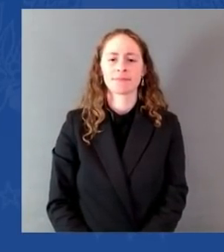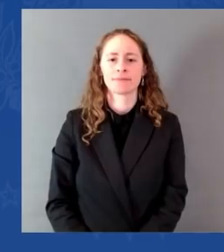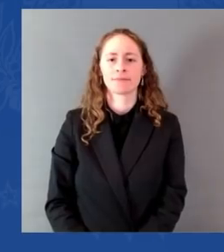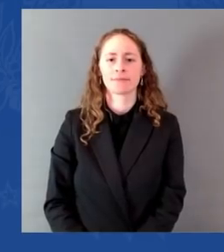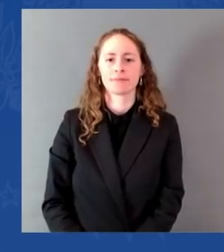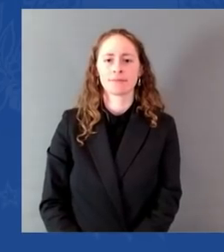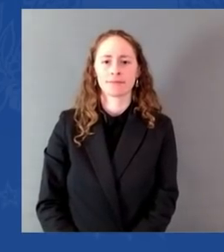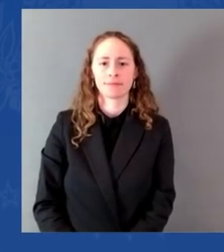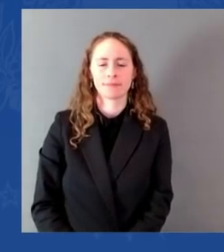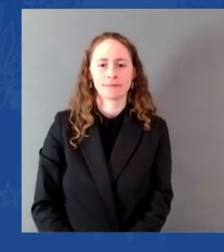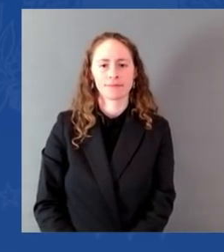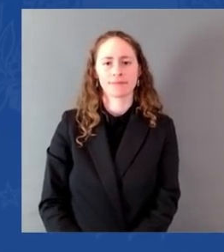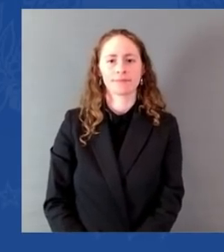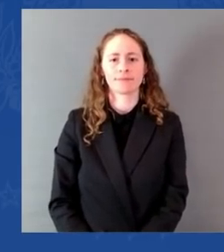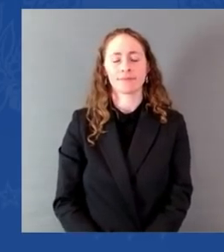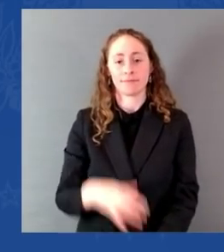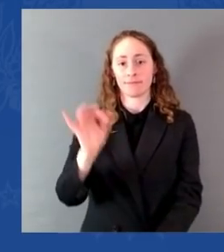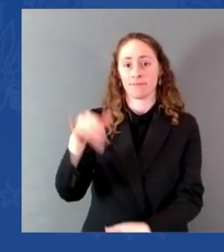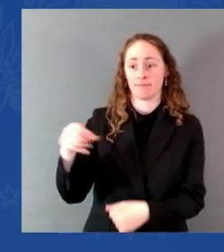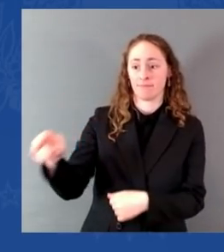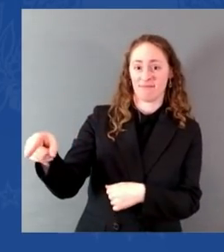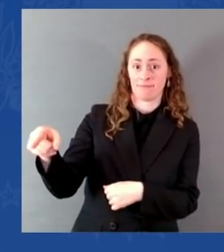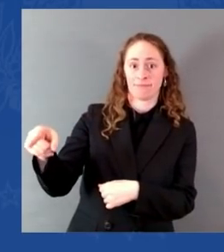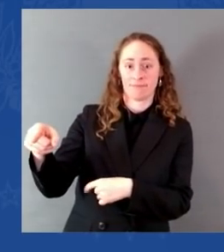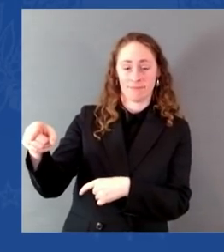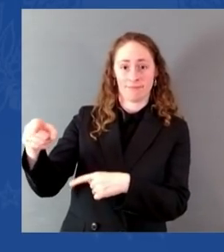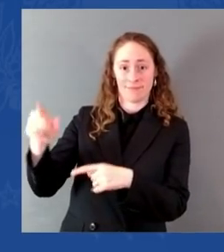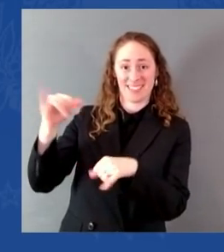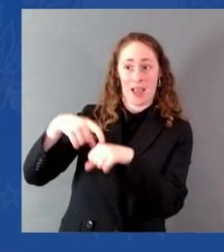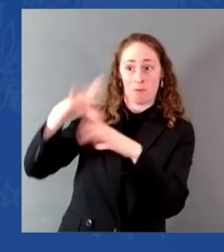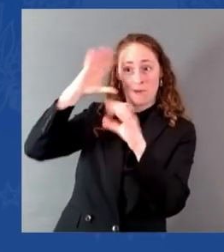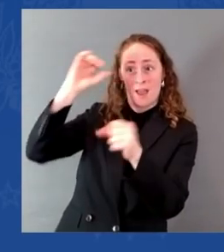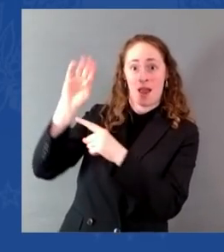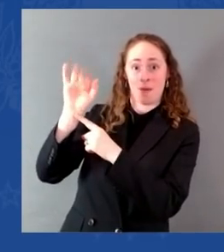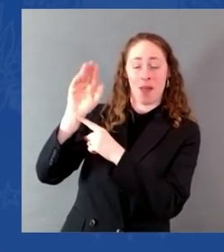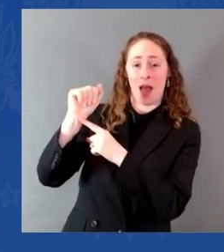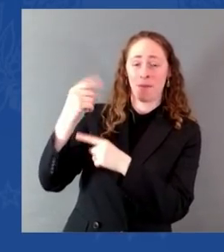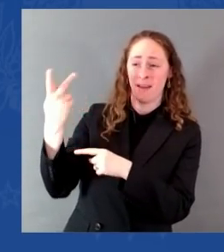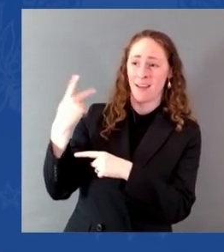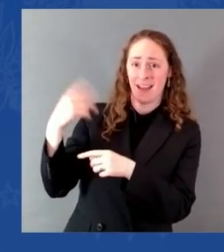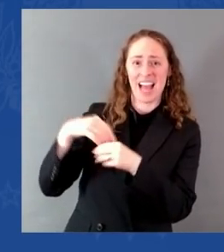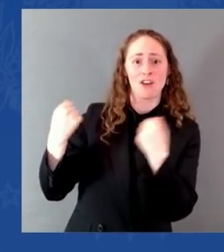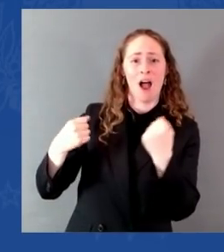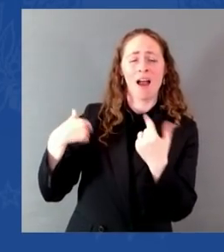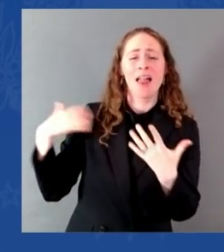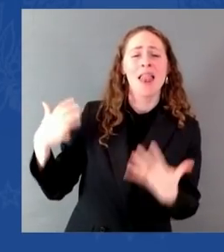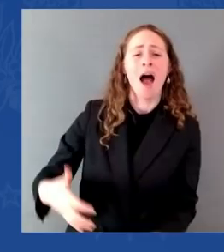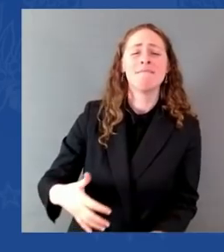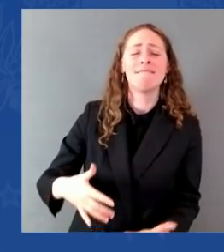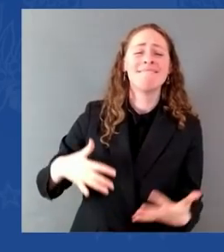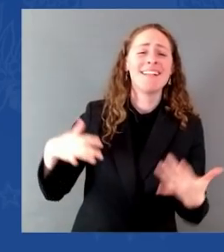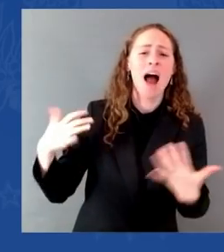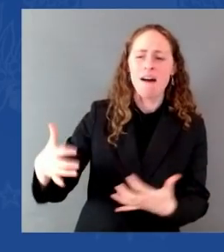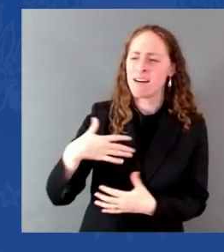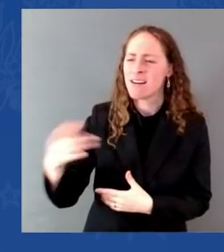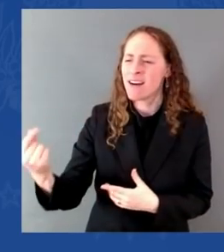He was almost hysterical. I said, "What's so damn funny?" And he told me. And I said, "You're just lucky my mother is not alive.